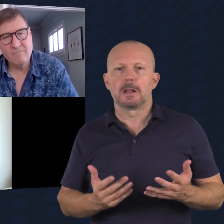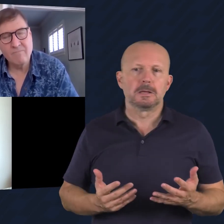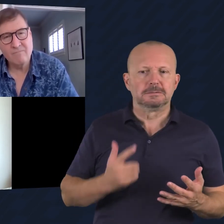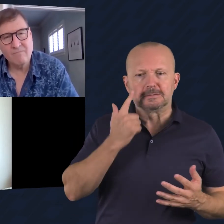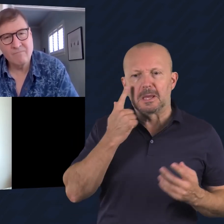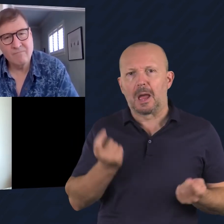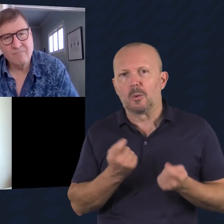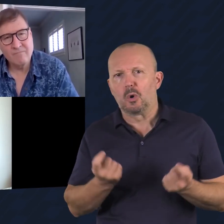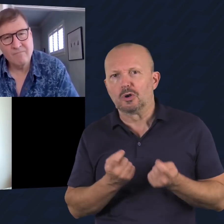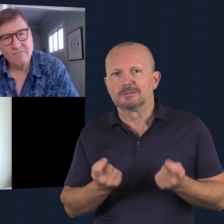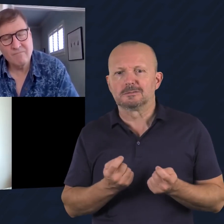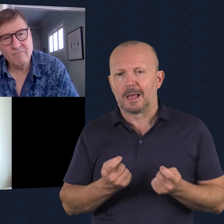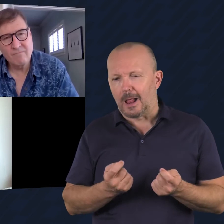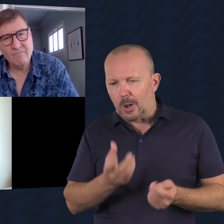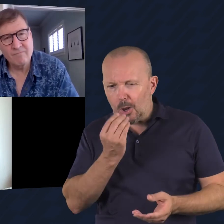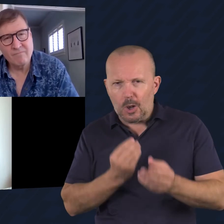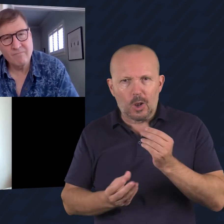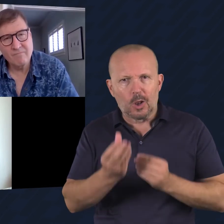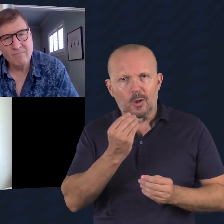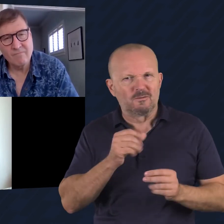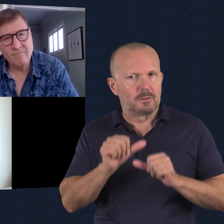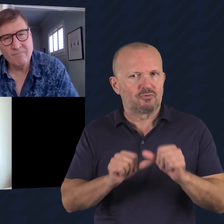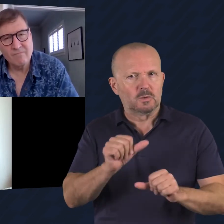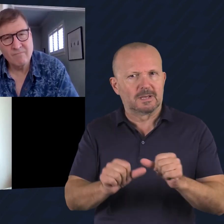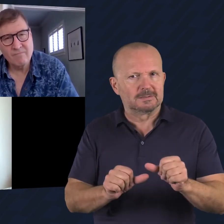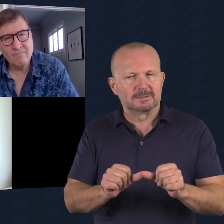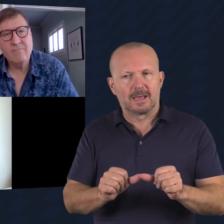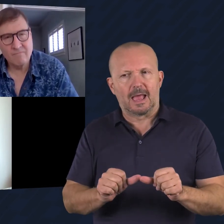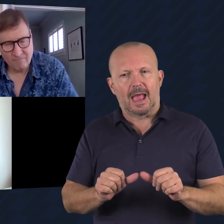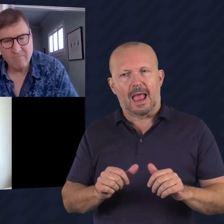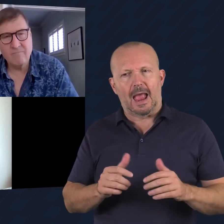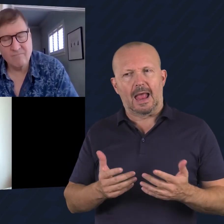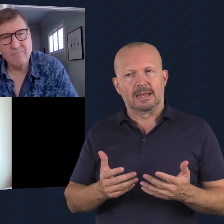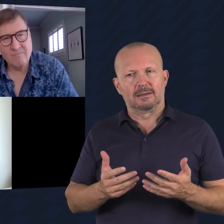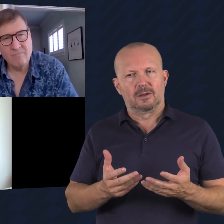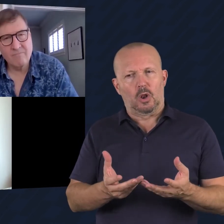and just seeing how it plays out, and giving us some broader lessons